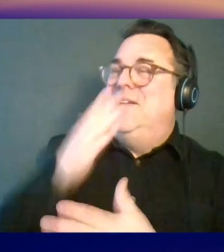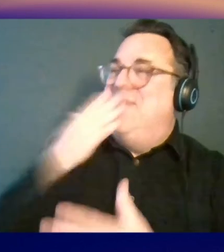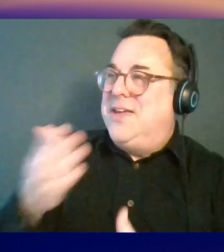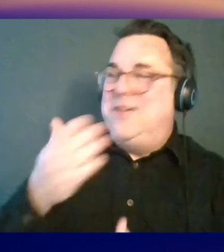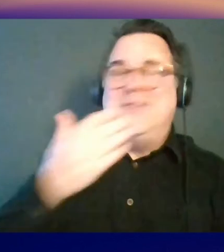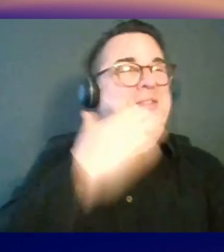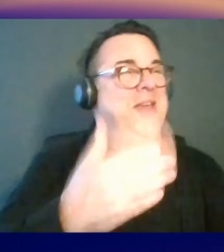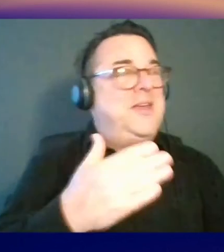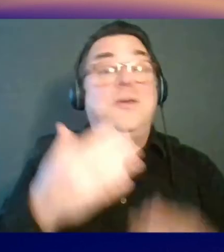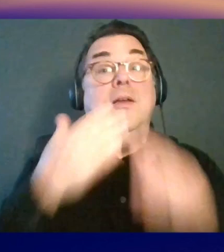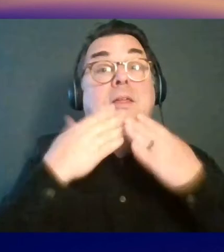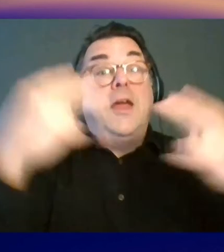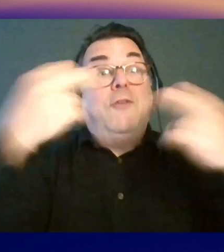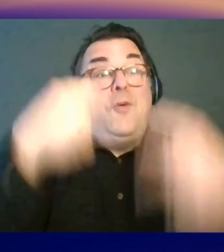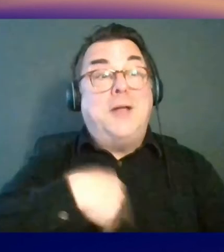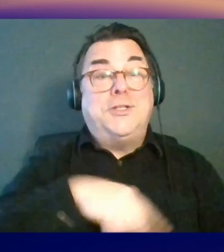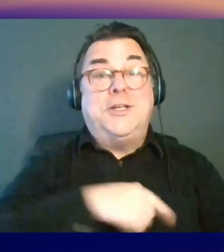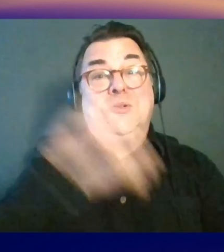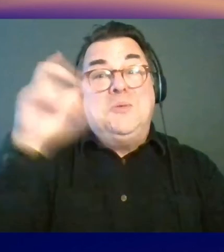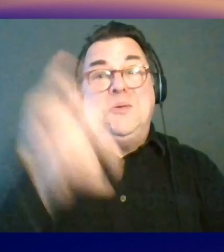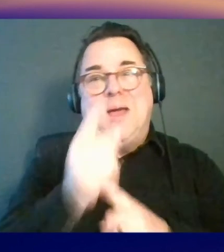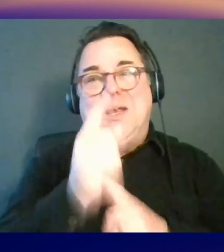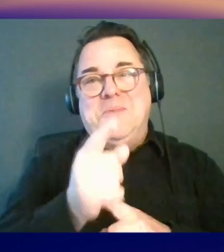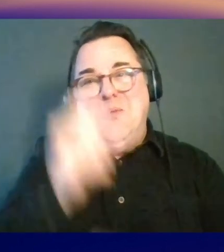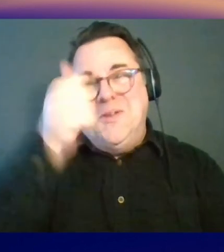Thank you all for tuning in, we'll be right back. Thank you.